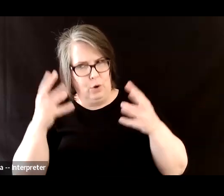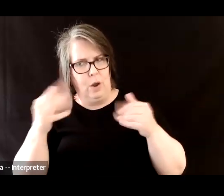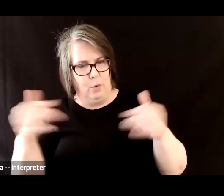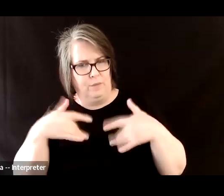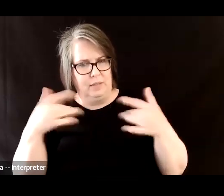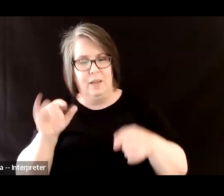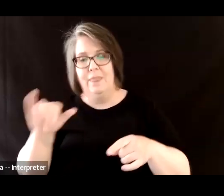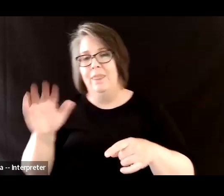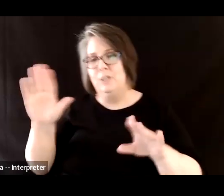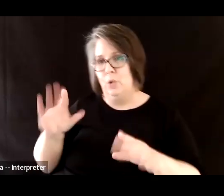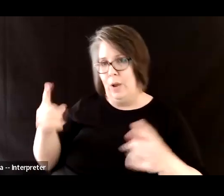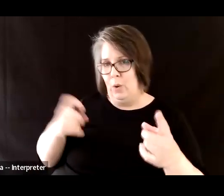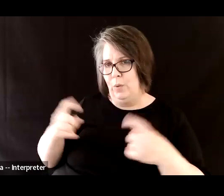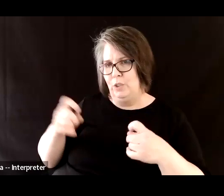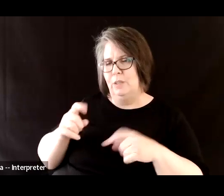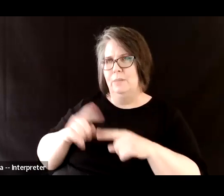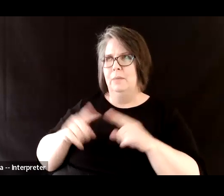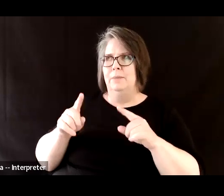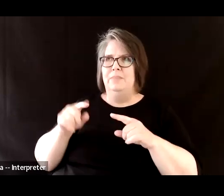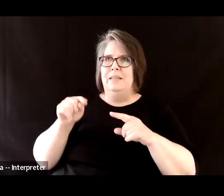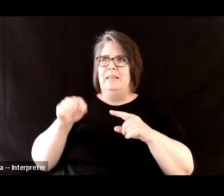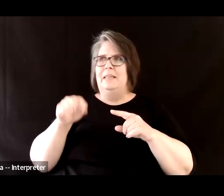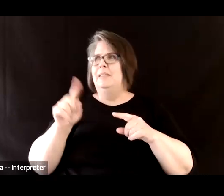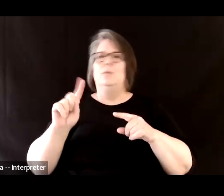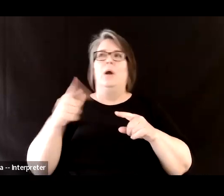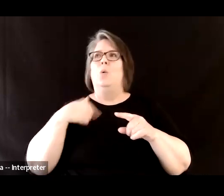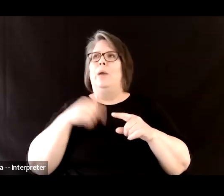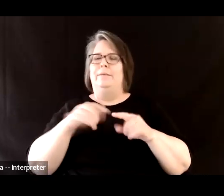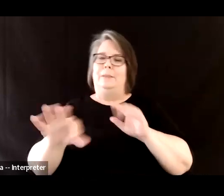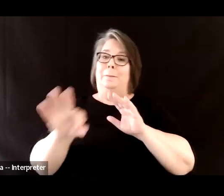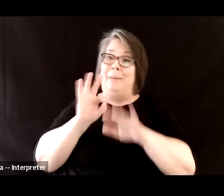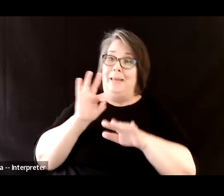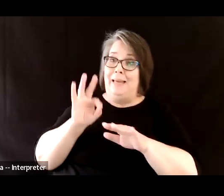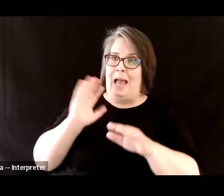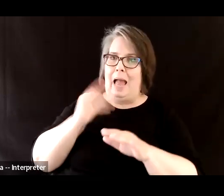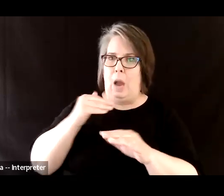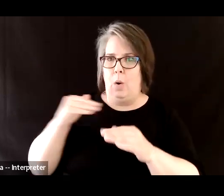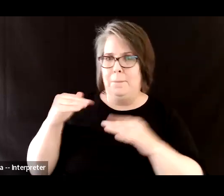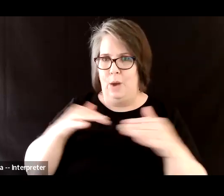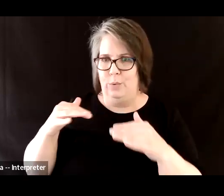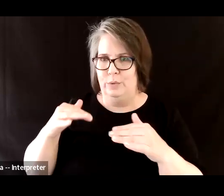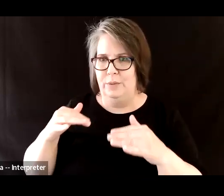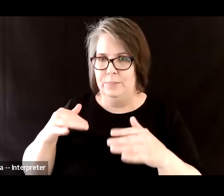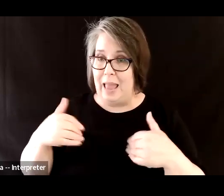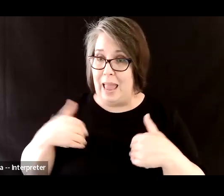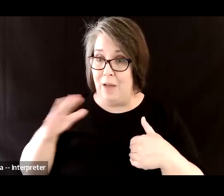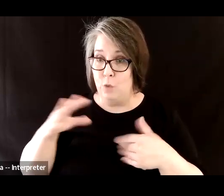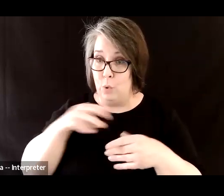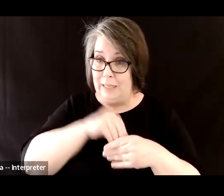question and this is where we have to pick our battles. And this is to have your internal conversations.